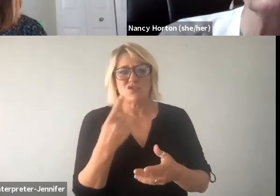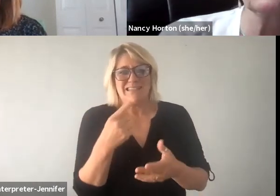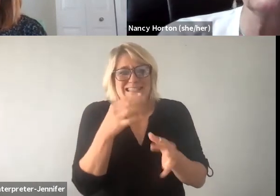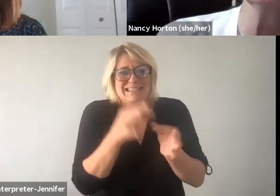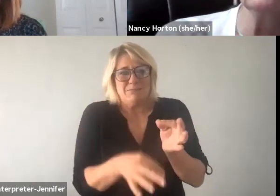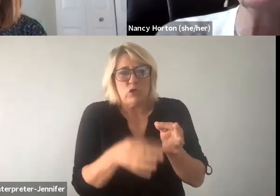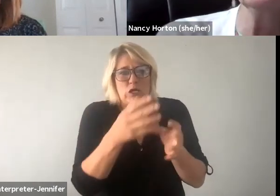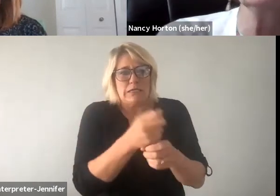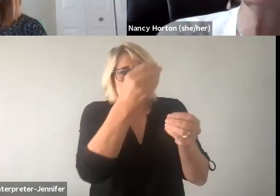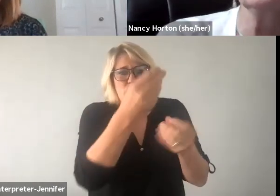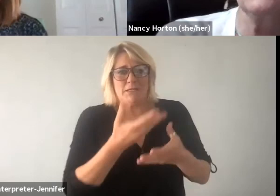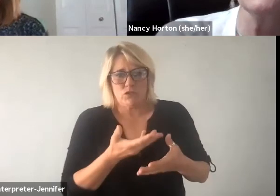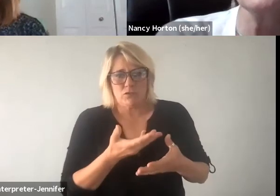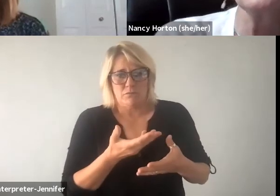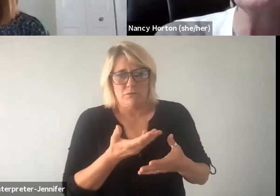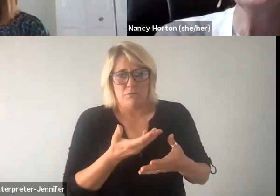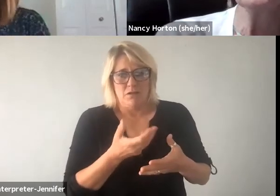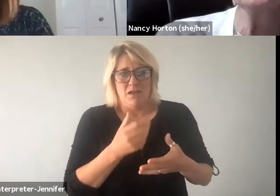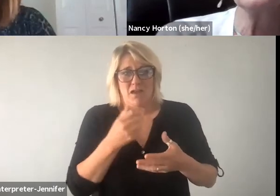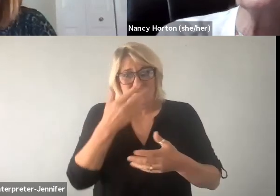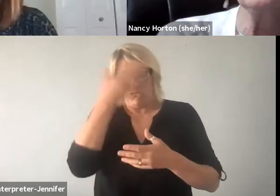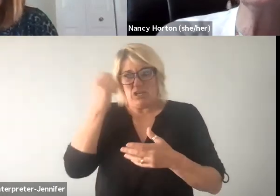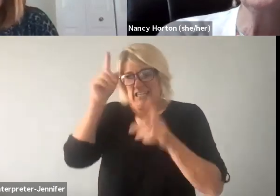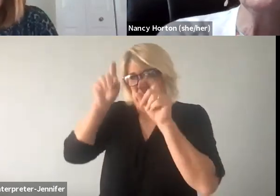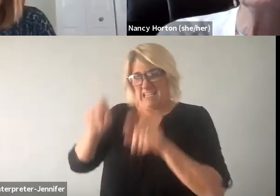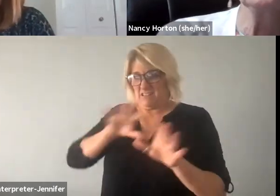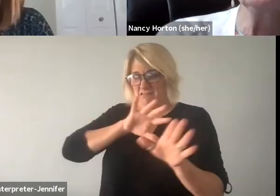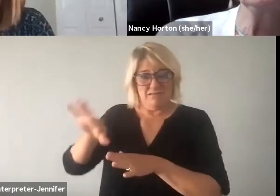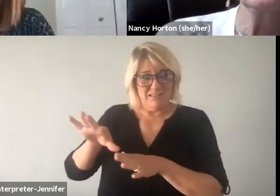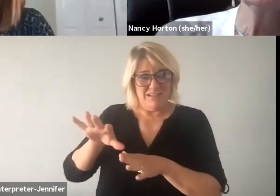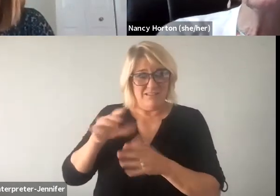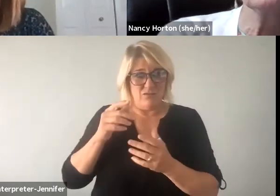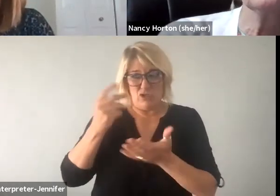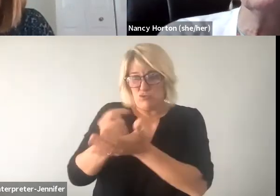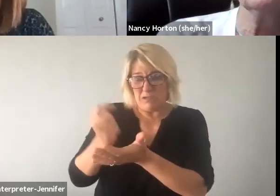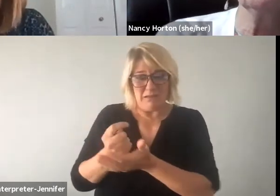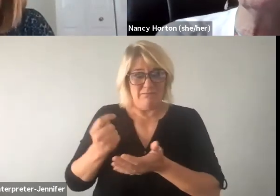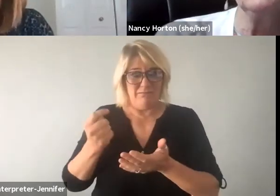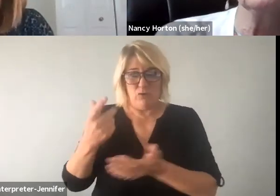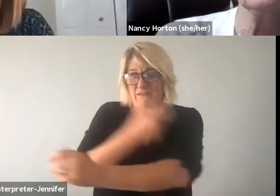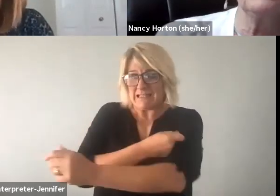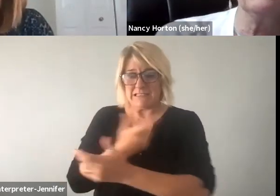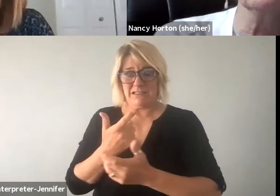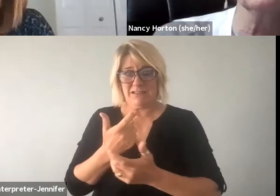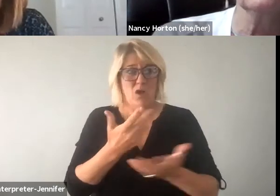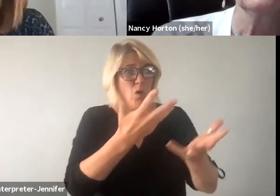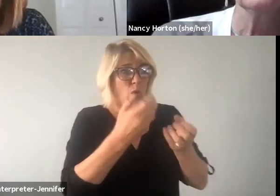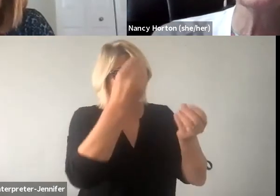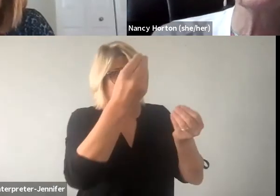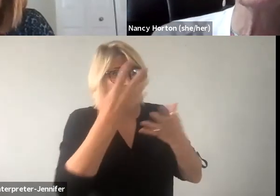with people with disabilities sometimes to get information. Just to get the